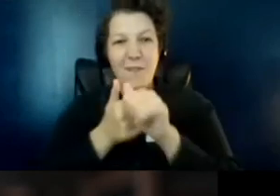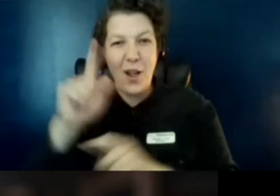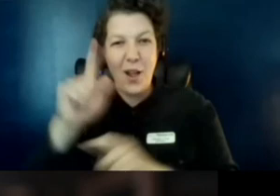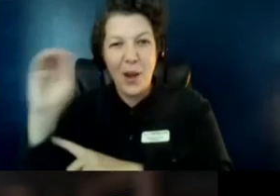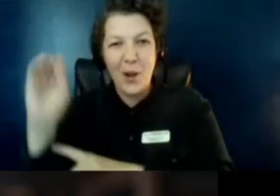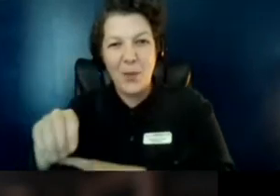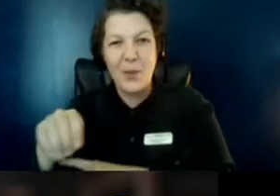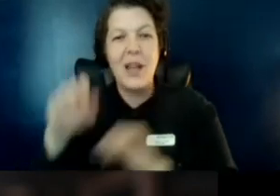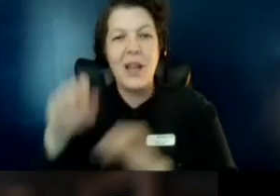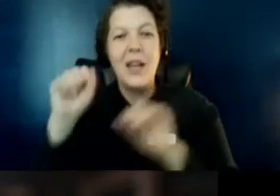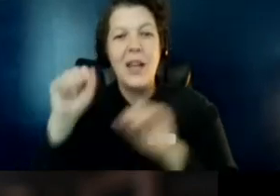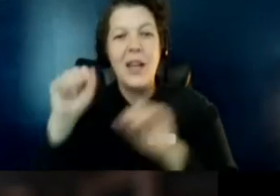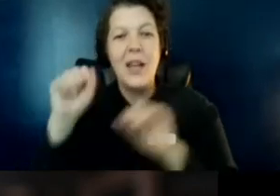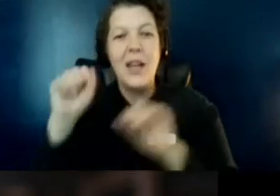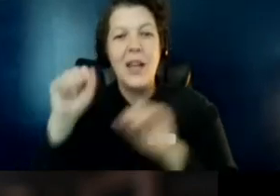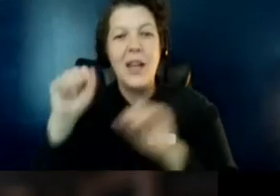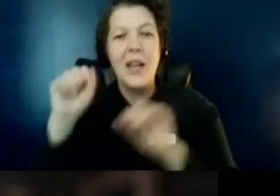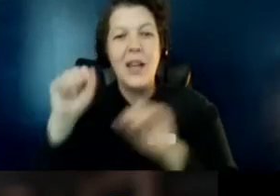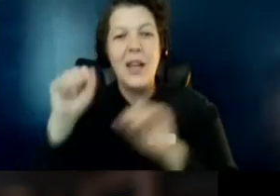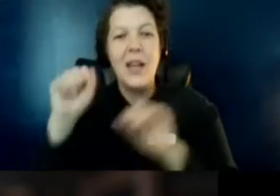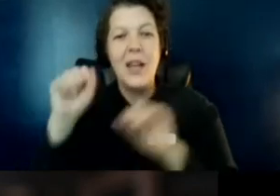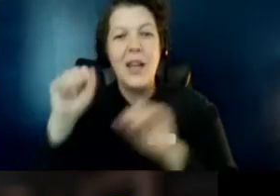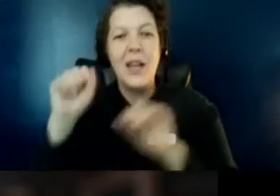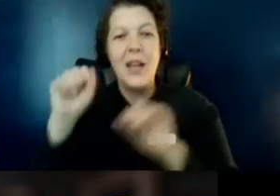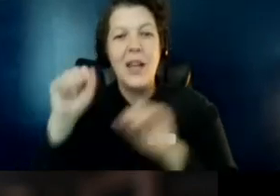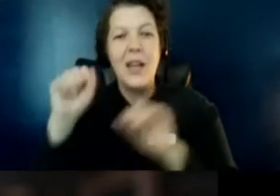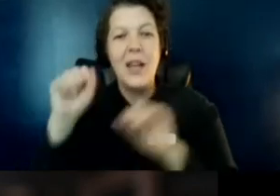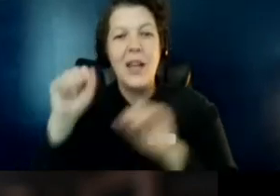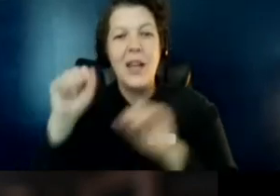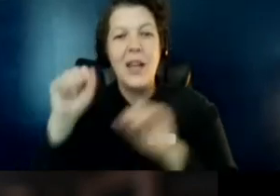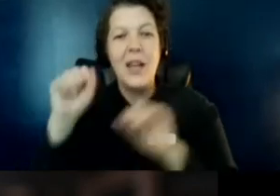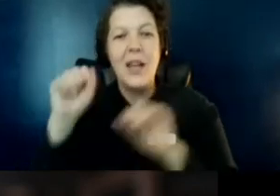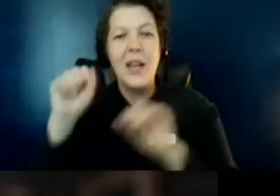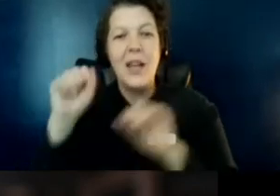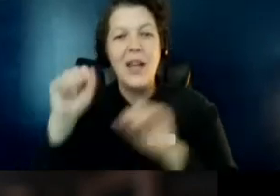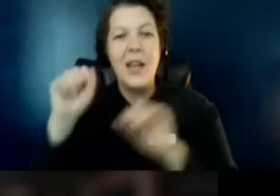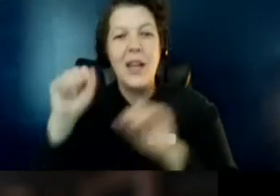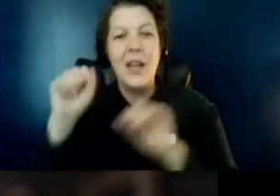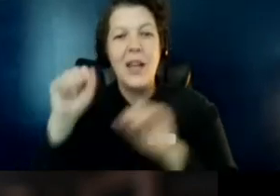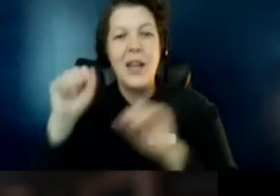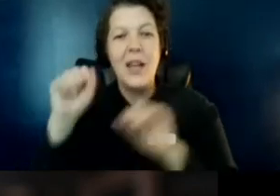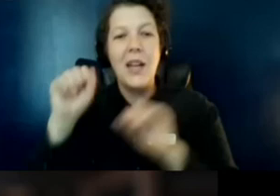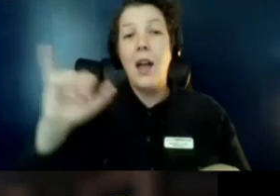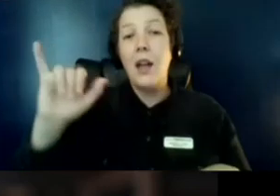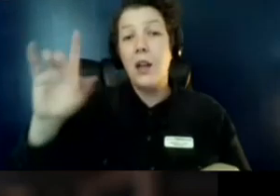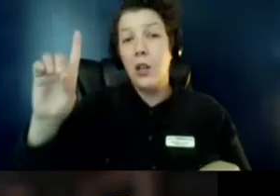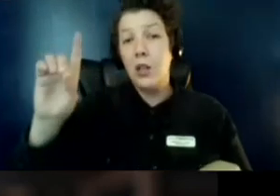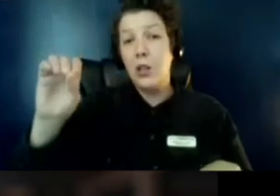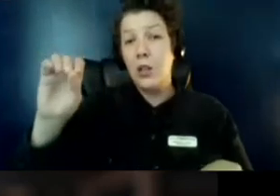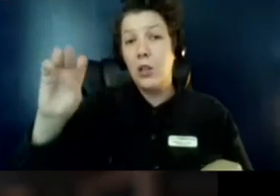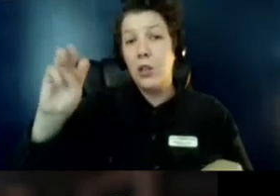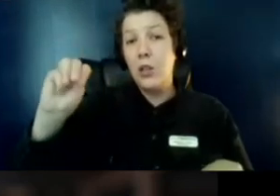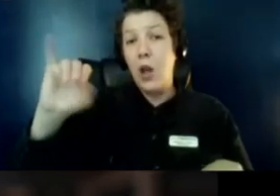robos versus domino's. It was a suit decided last year that actually requires web applications